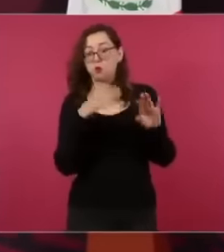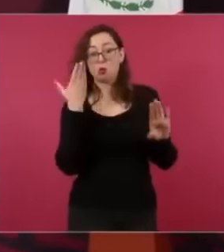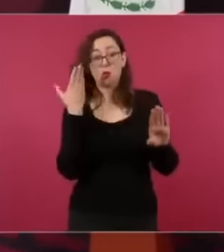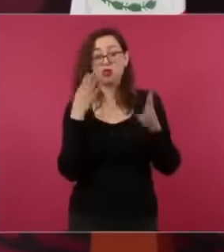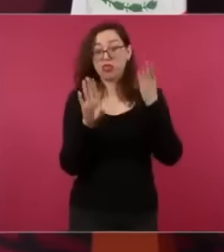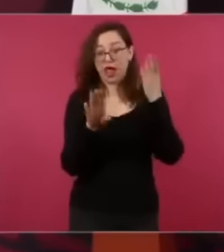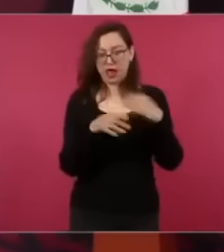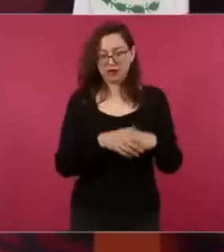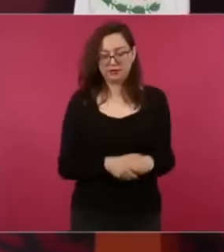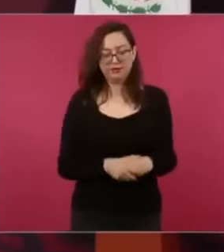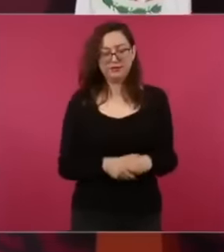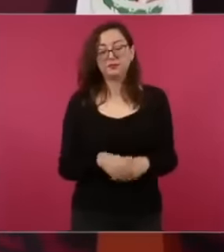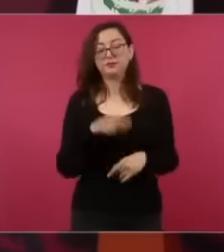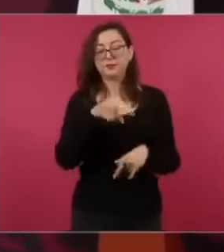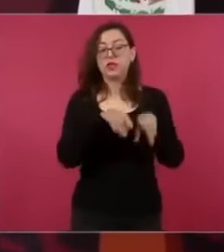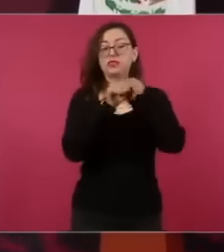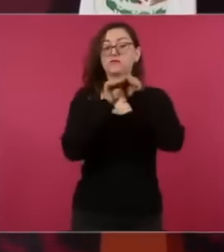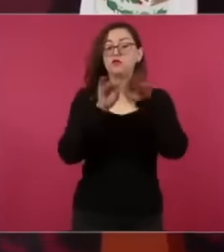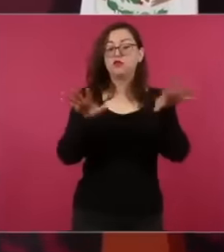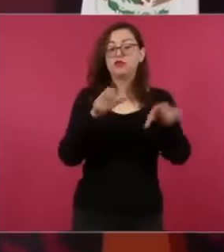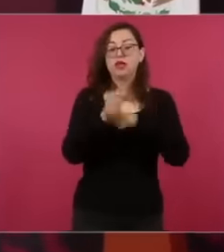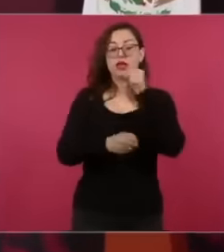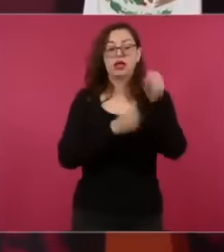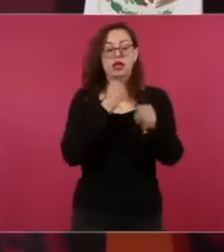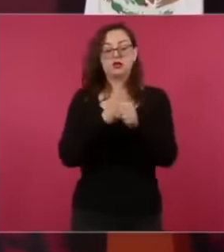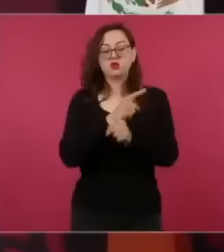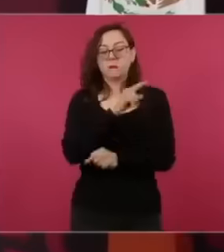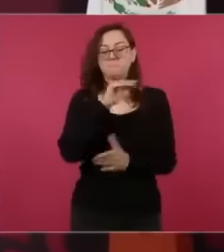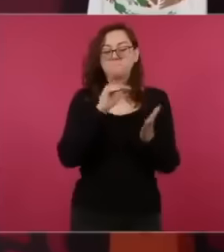1988